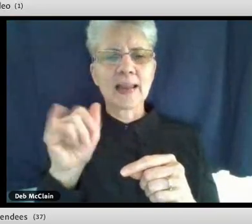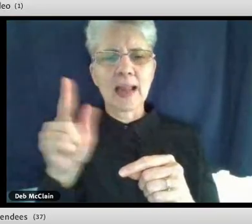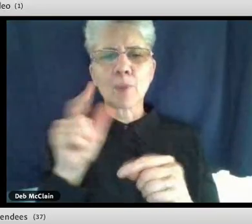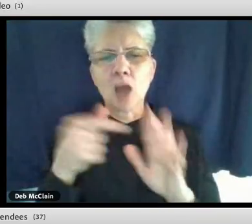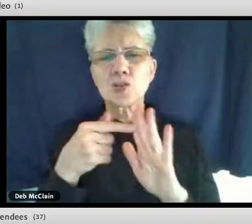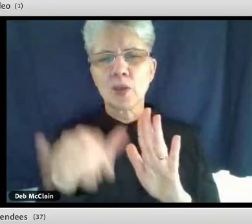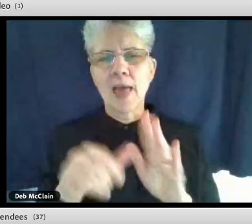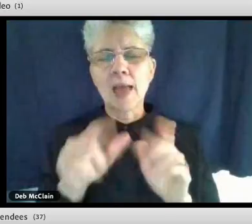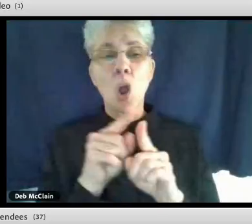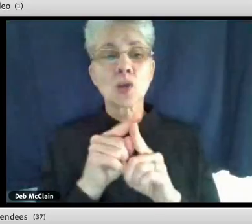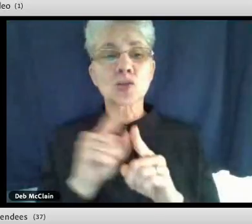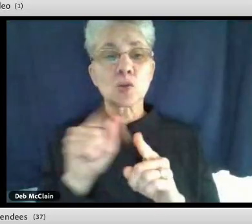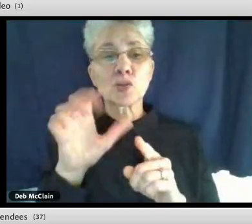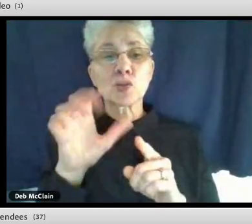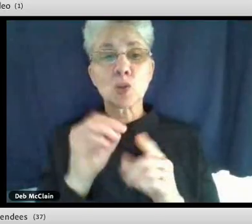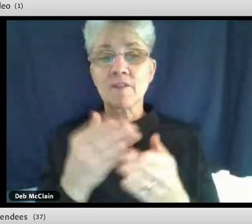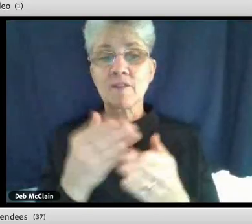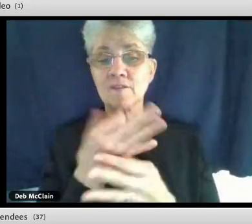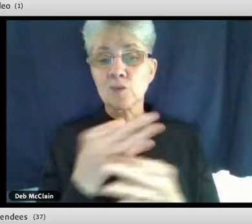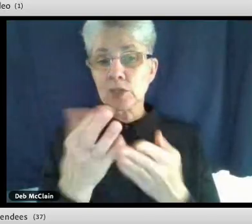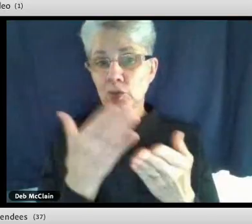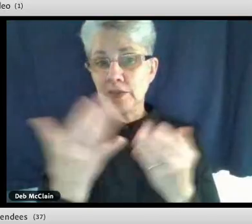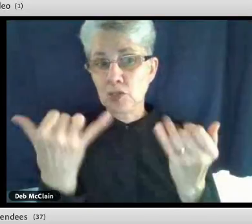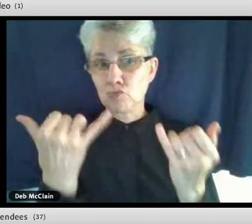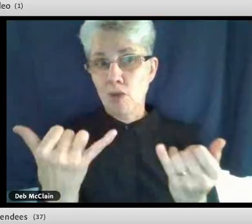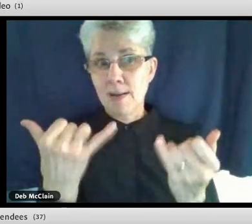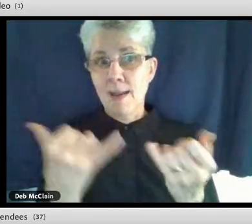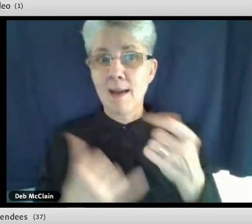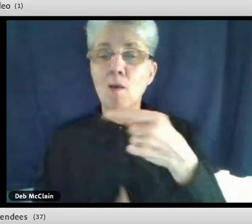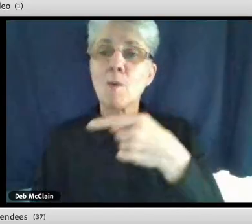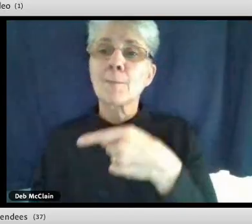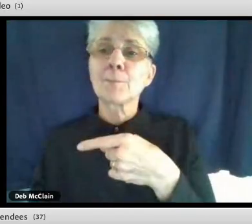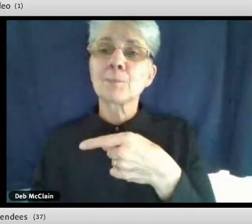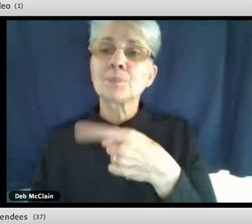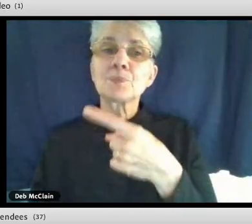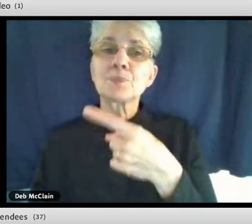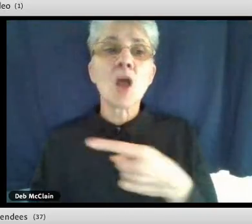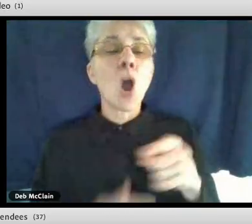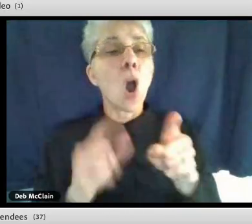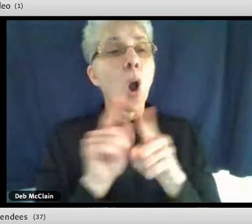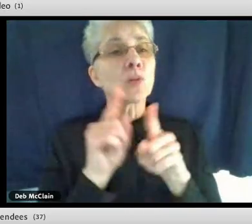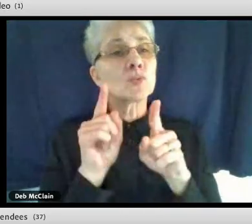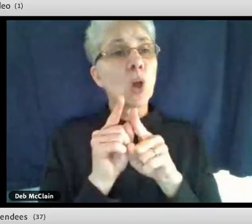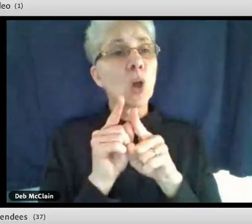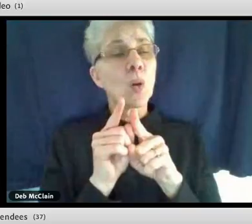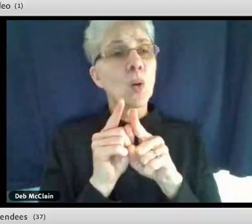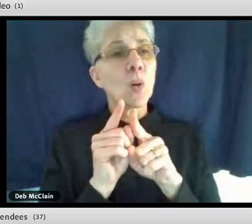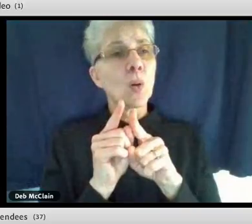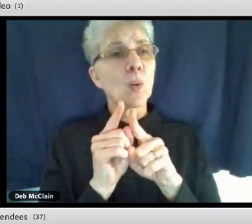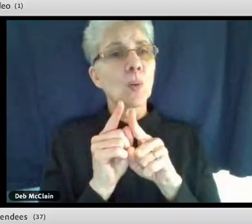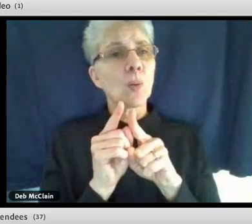I'll get that to you. I'm going to show that to you, and then also Zoom is offering free services right now.